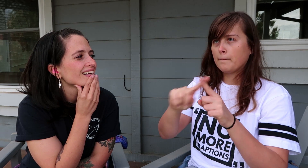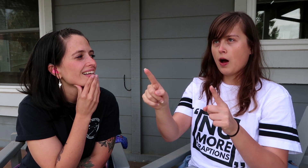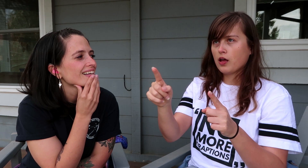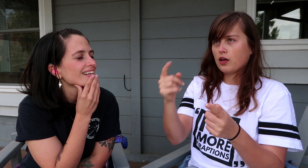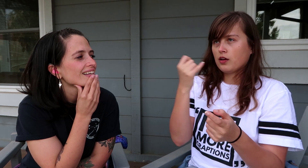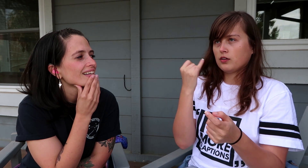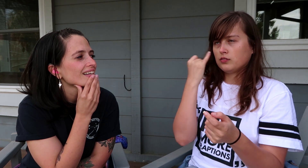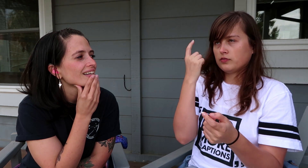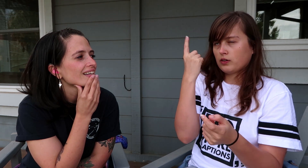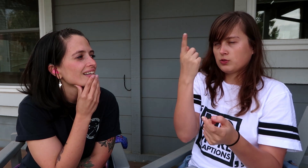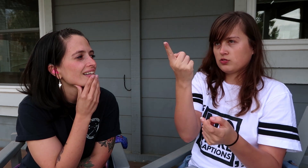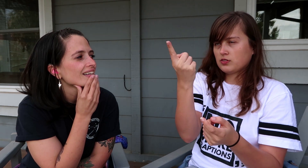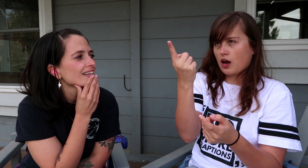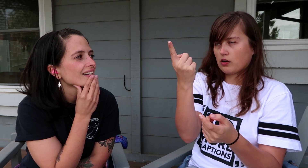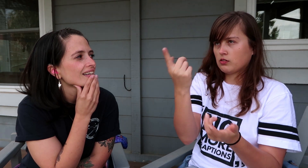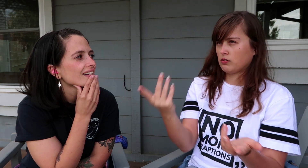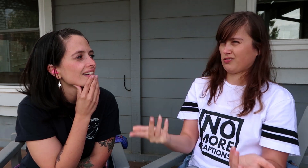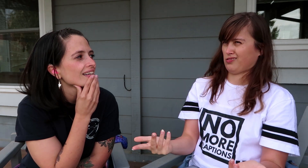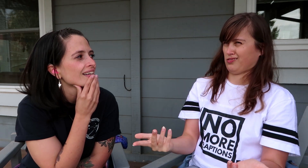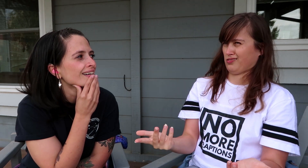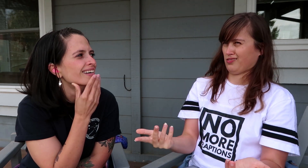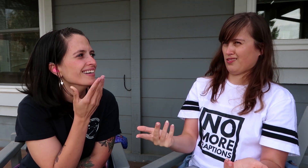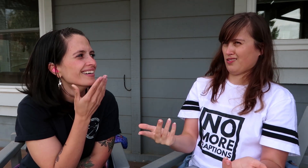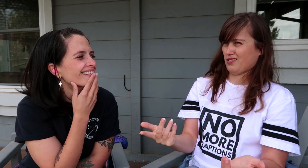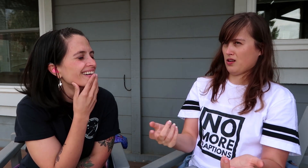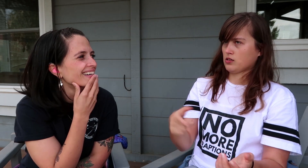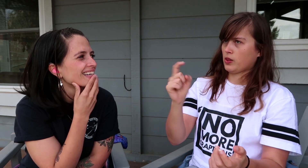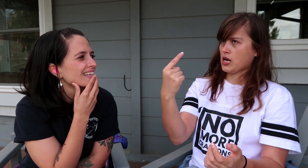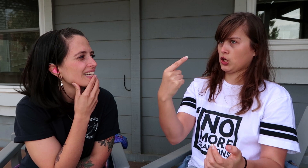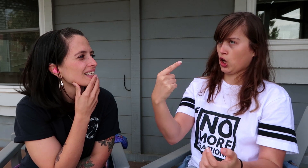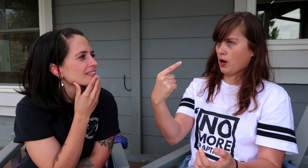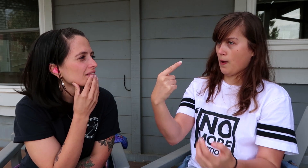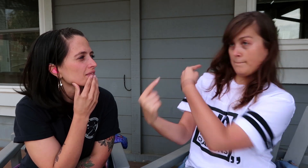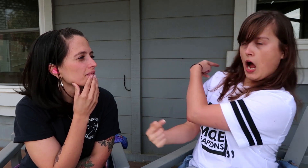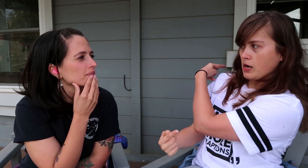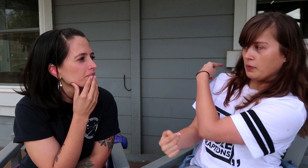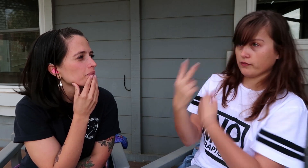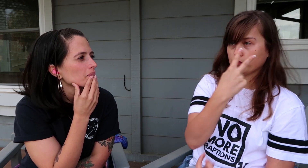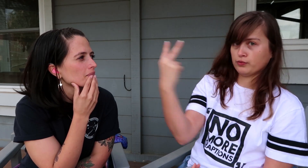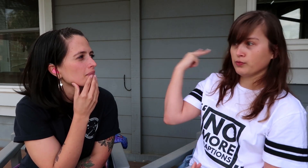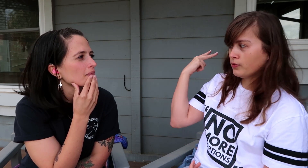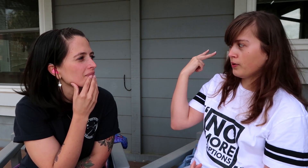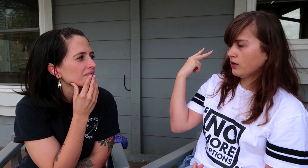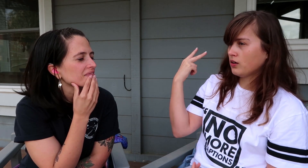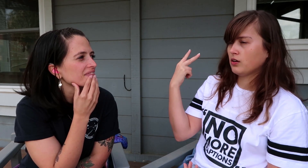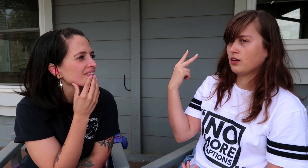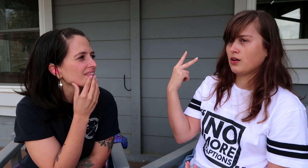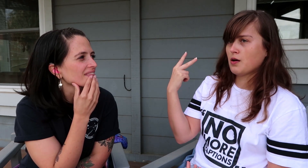But, if I don't understand what's going on... I need to turn back to figure out what the teacher is saying...